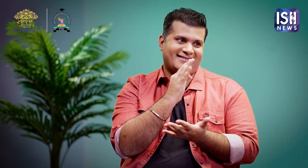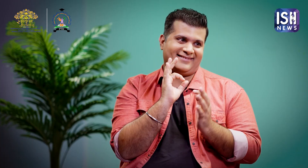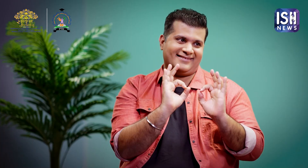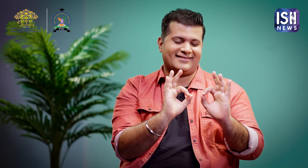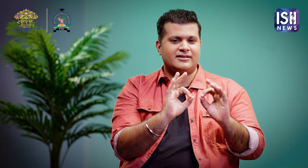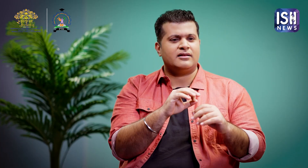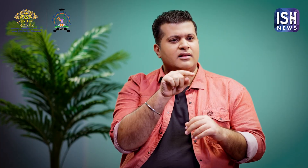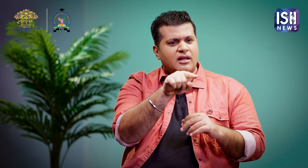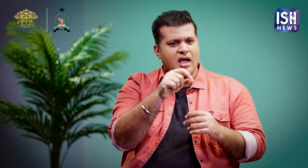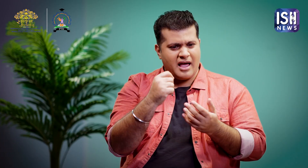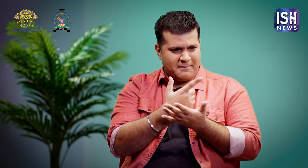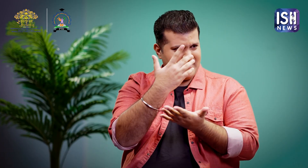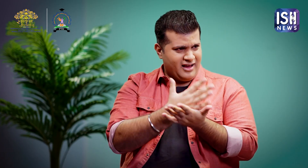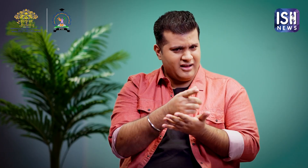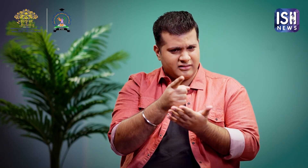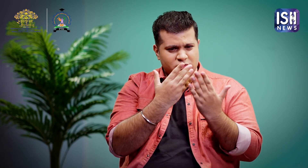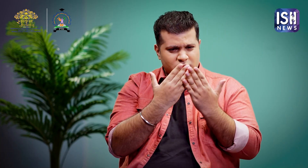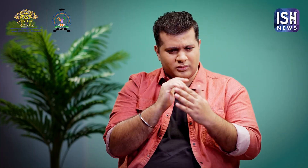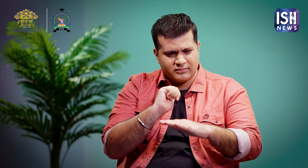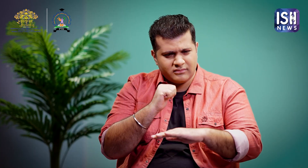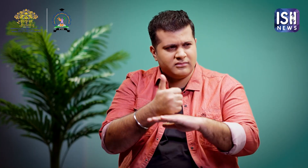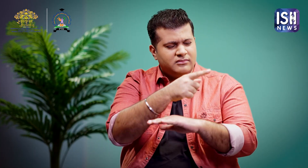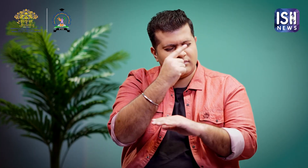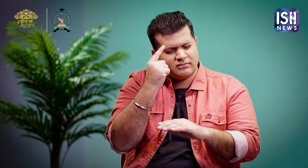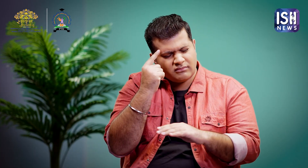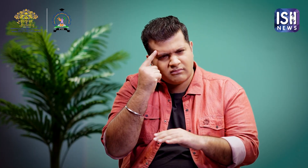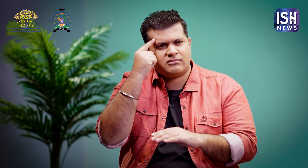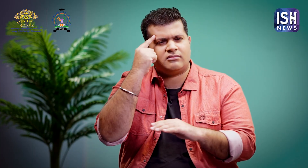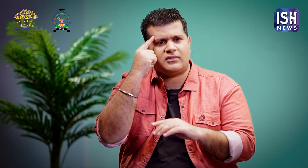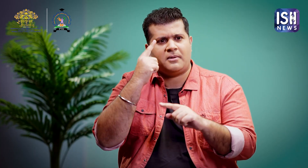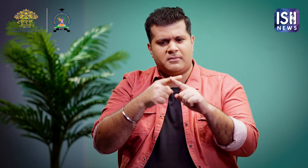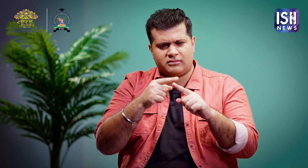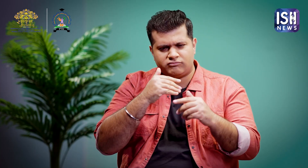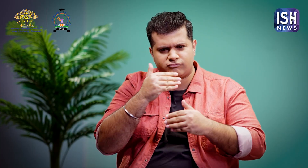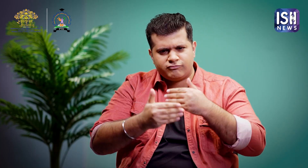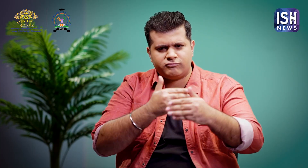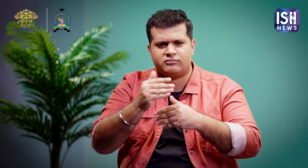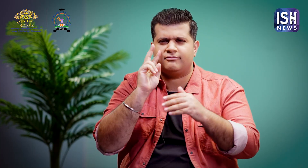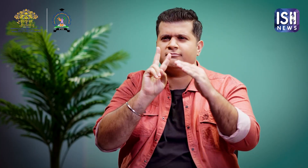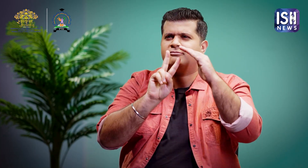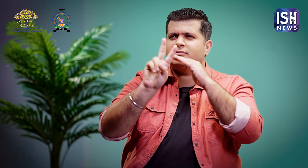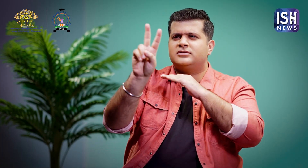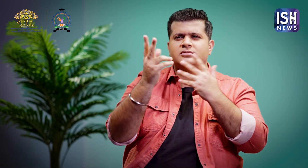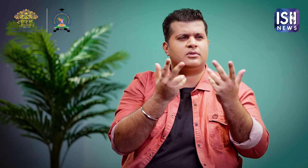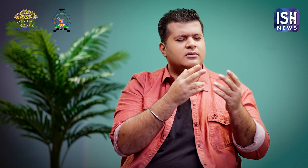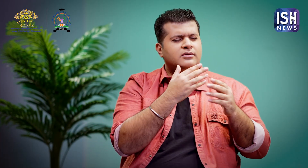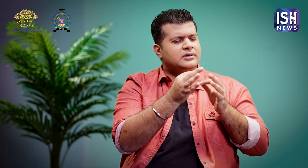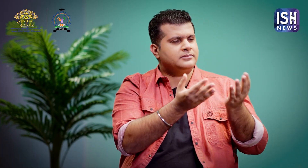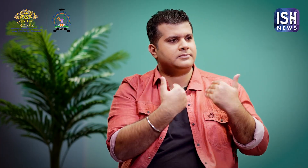It is a beautiful sign. Happy Hands School was founded by you. What is your vision for this school?